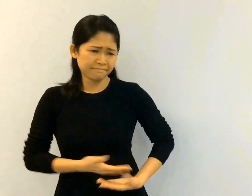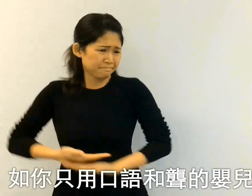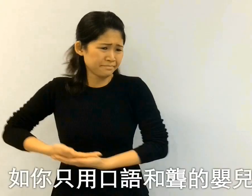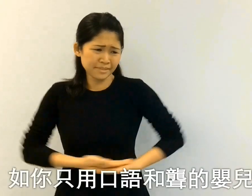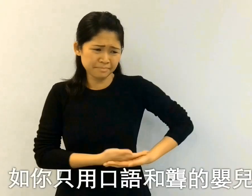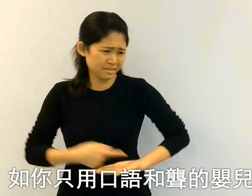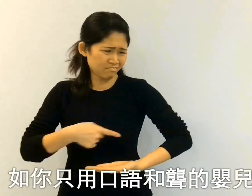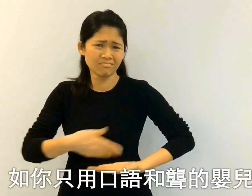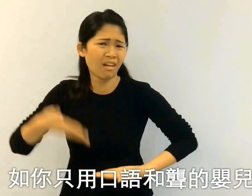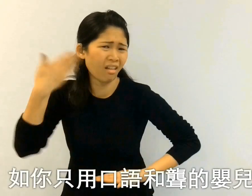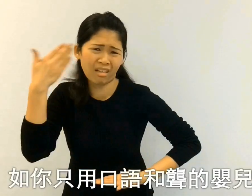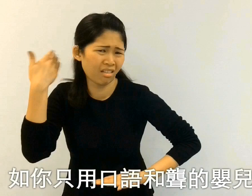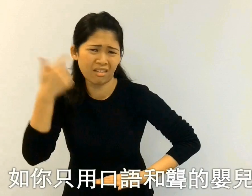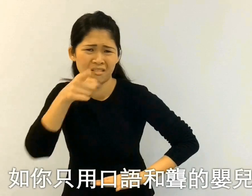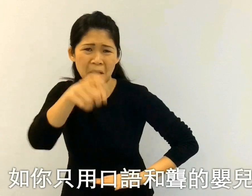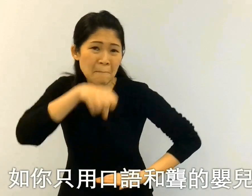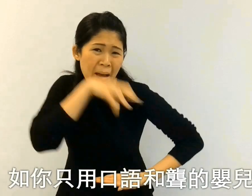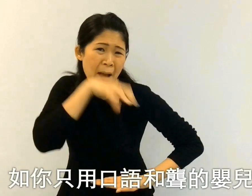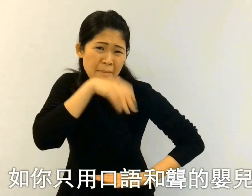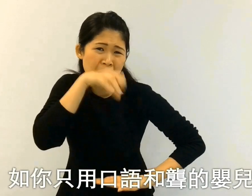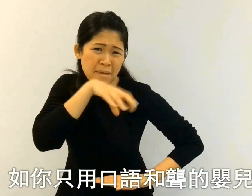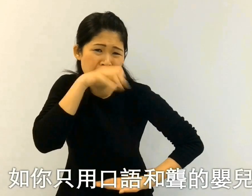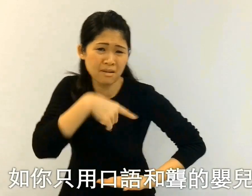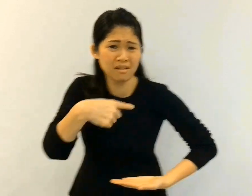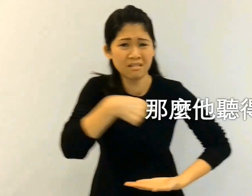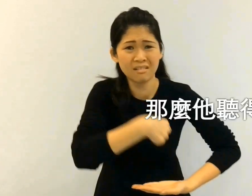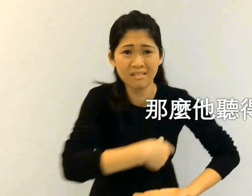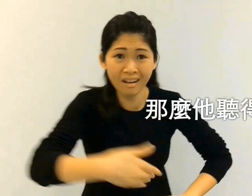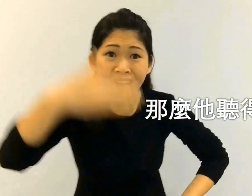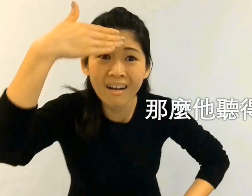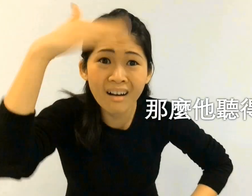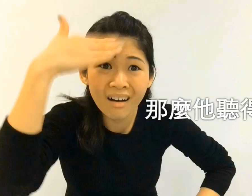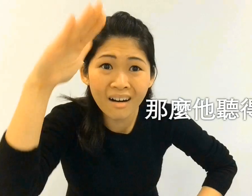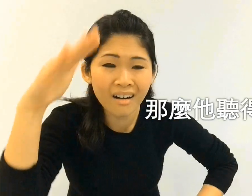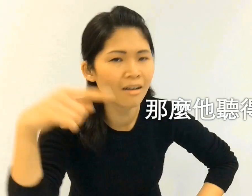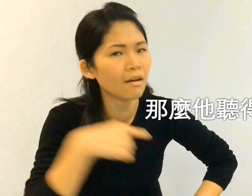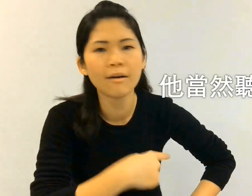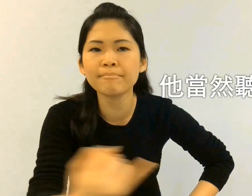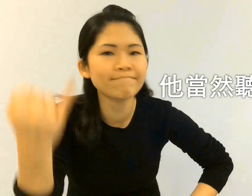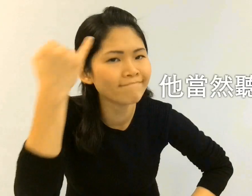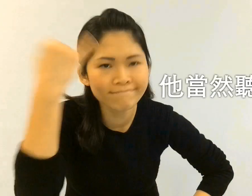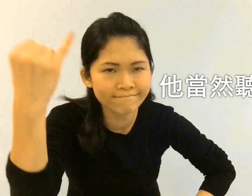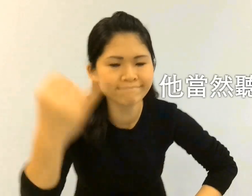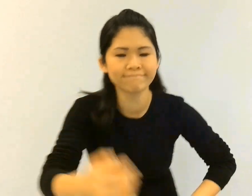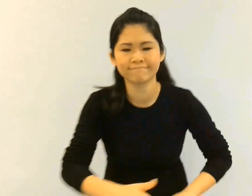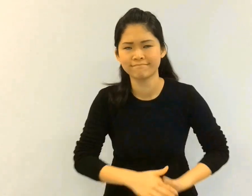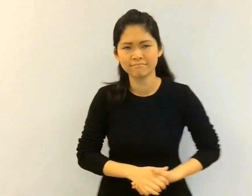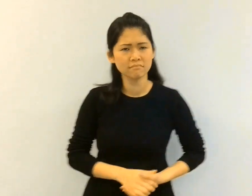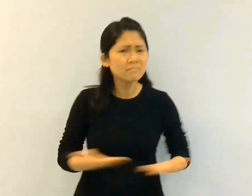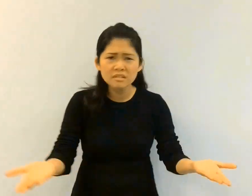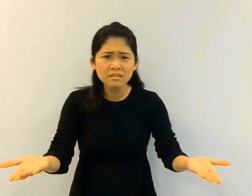If you just use verbal communication to talk to the infant, can he understand? Of course not! He cannot even hear anything.